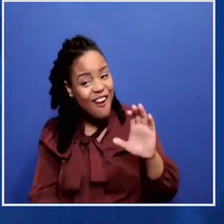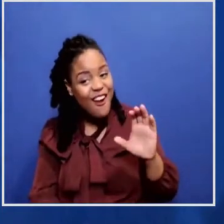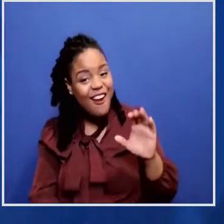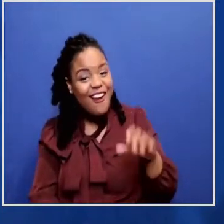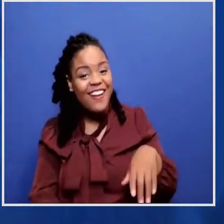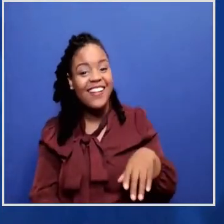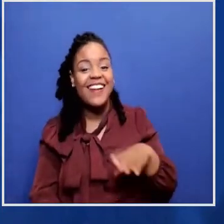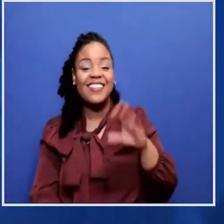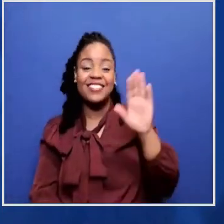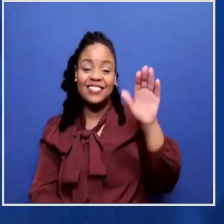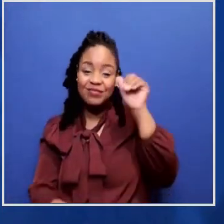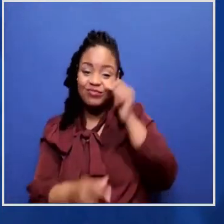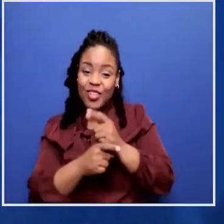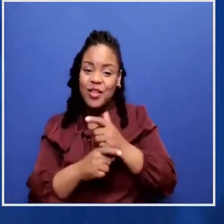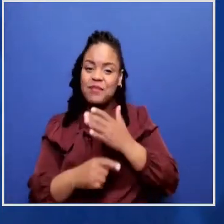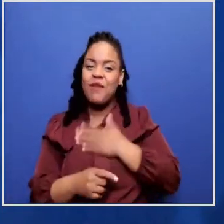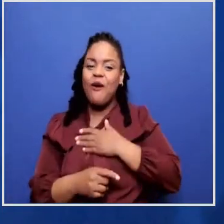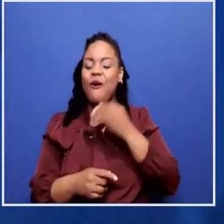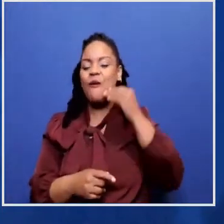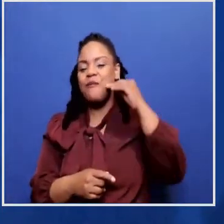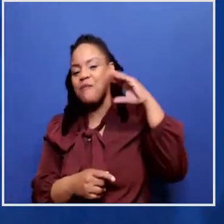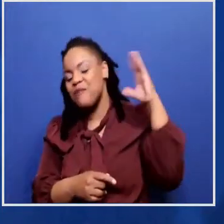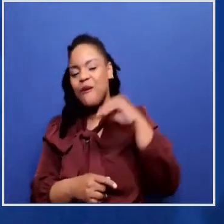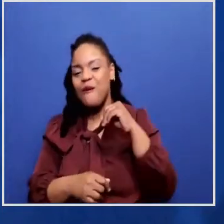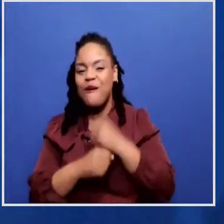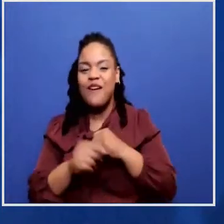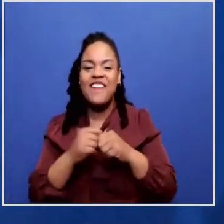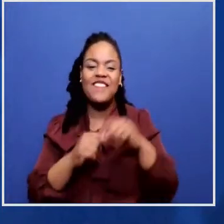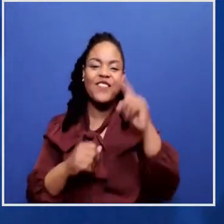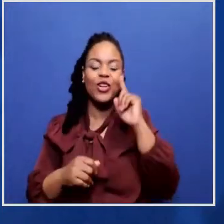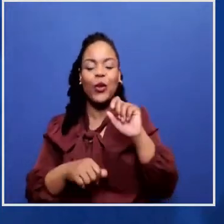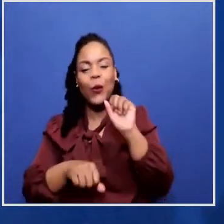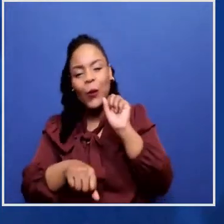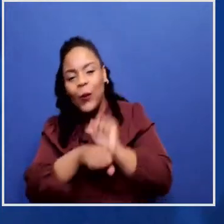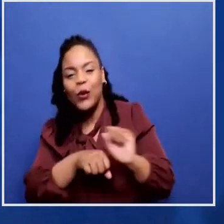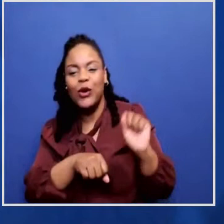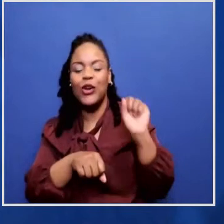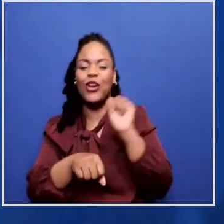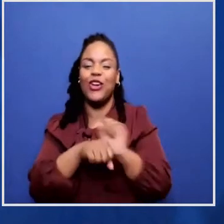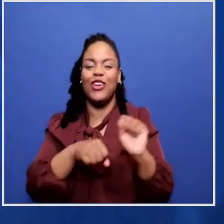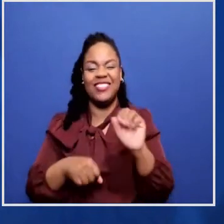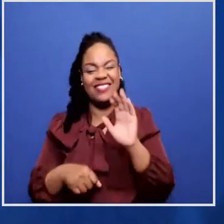THANK YOU, MARC MORIAL . MY